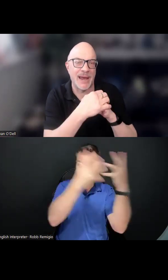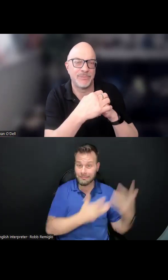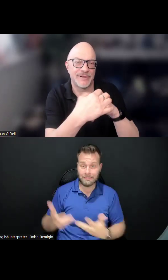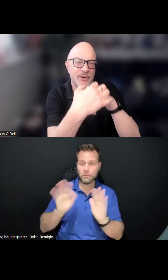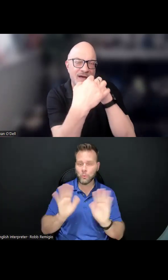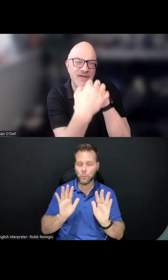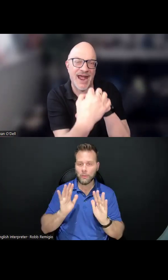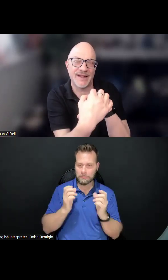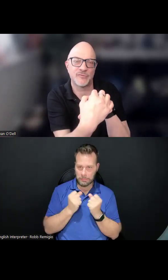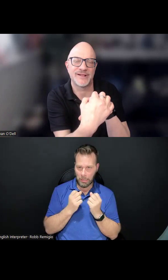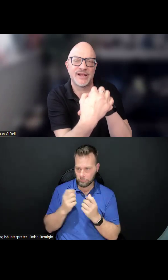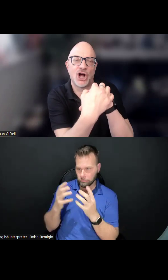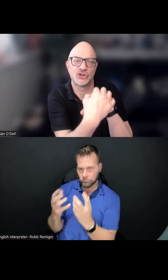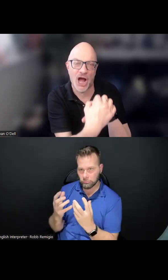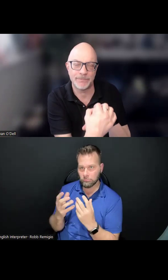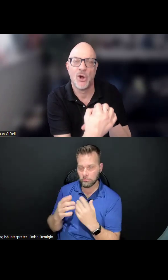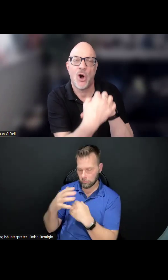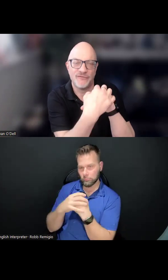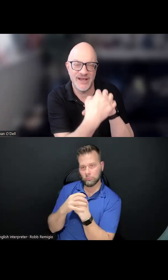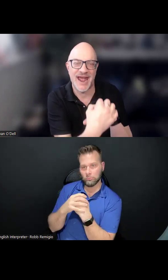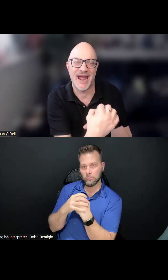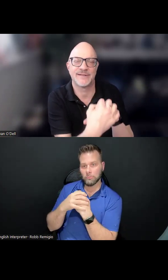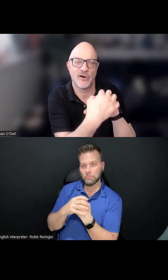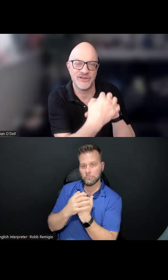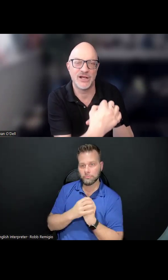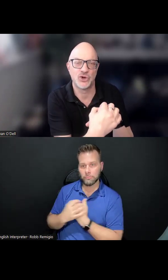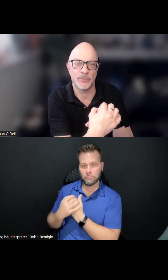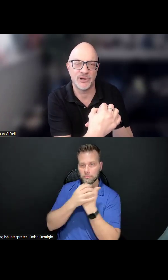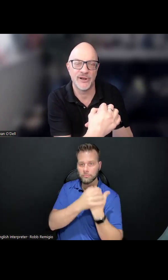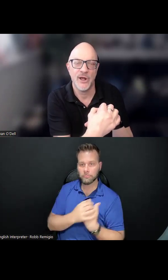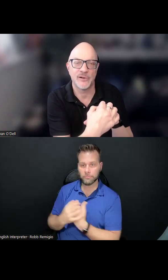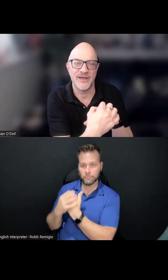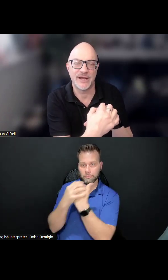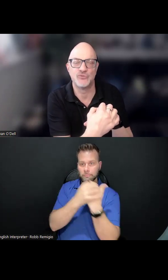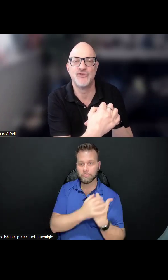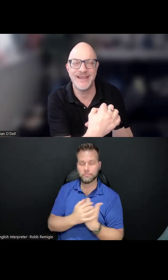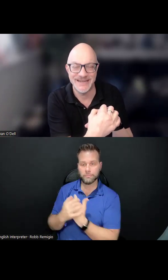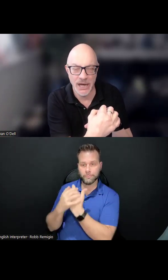will also sign relatively small and the Deaf-Blind person will have their hands resting on top of the hands of the interpreter.